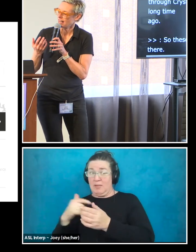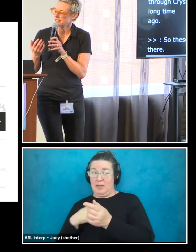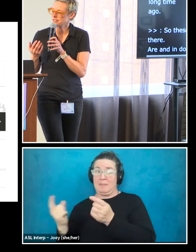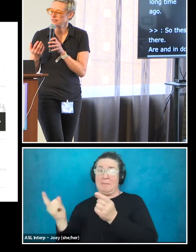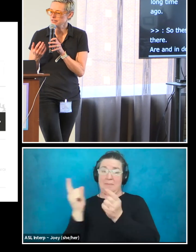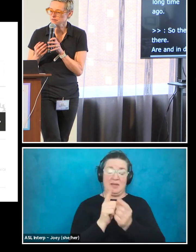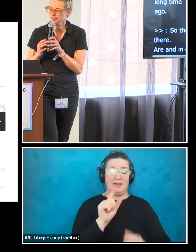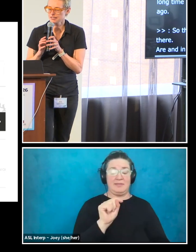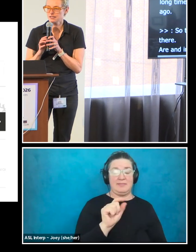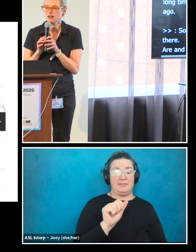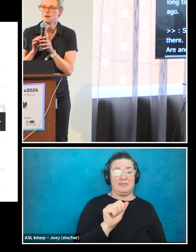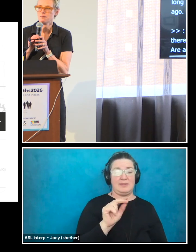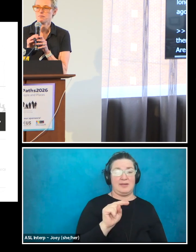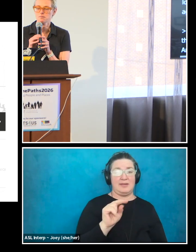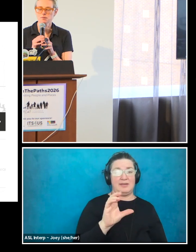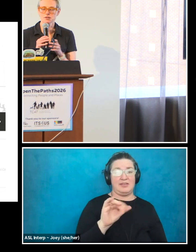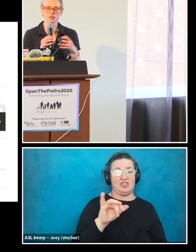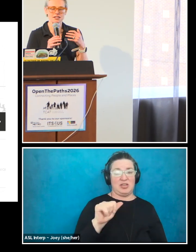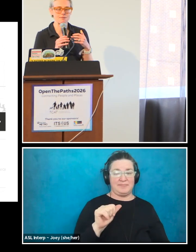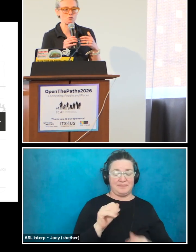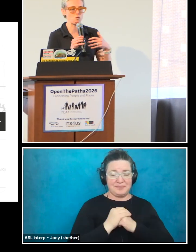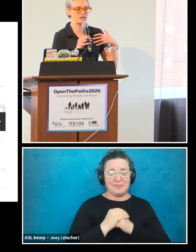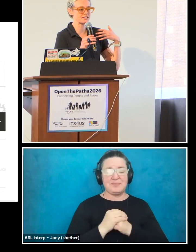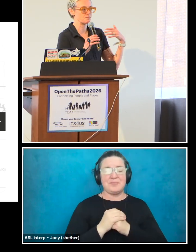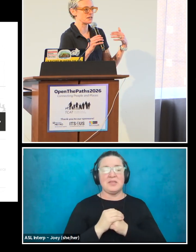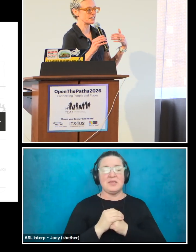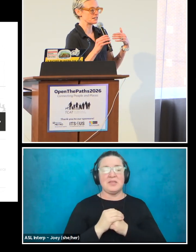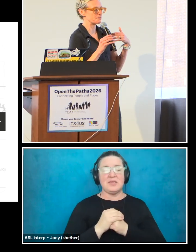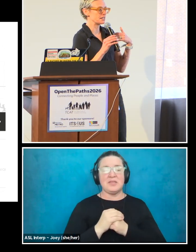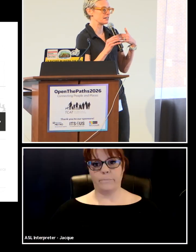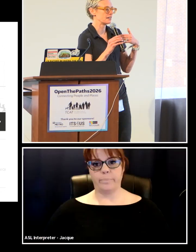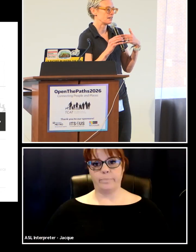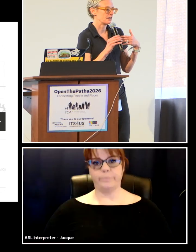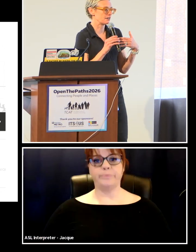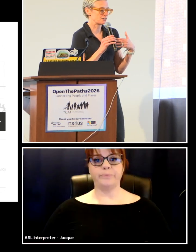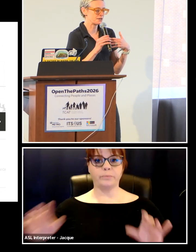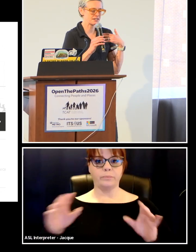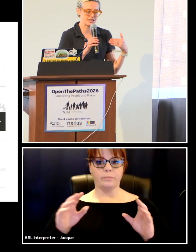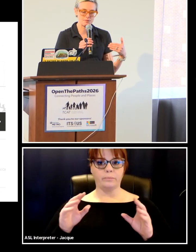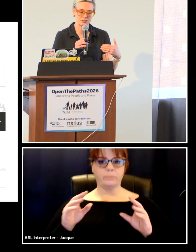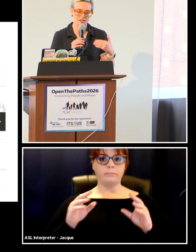I started to really um start to think about well what does it mean to be you know to be disabled to